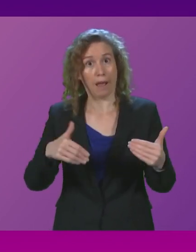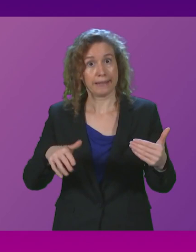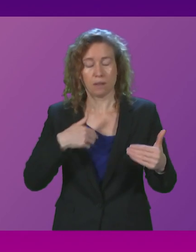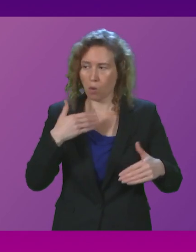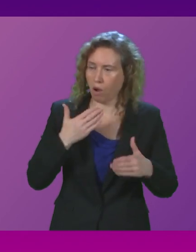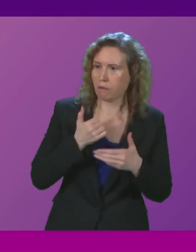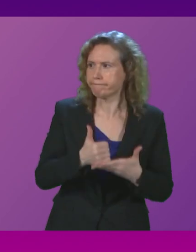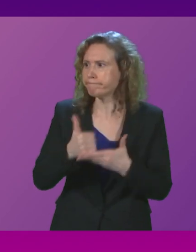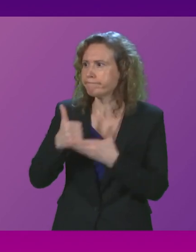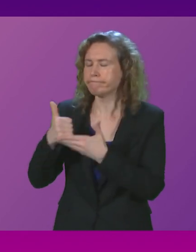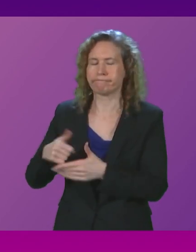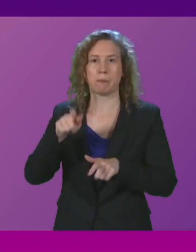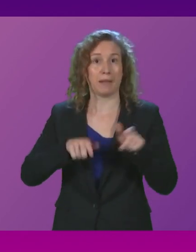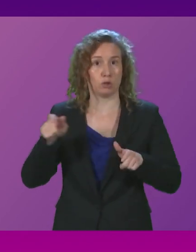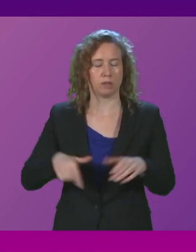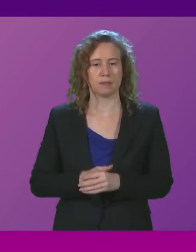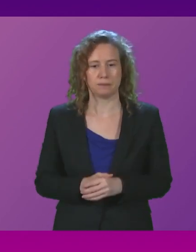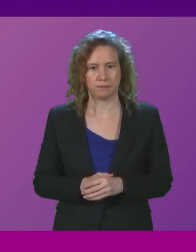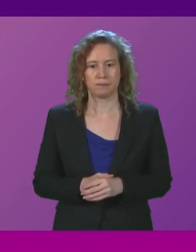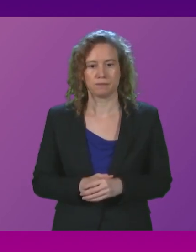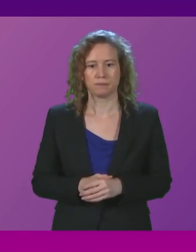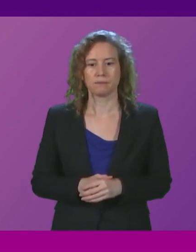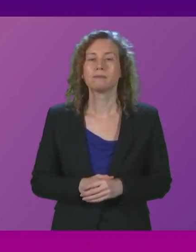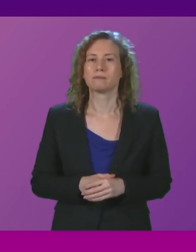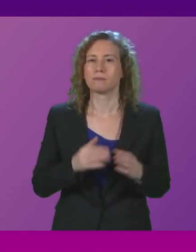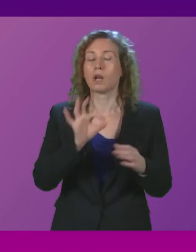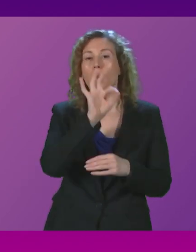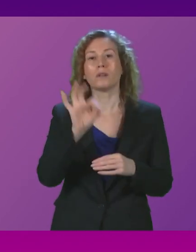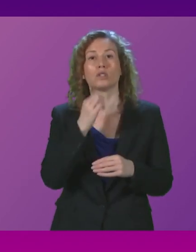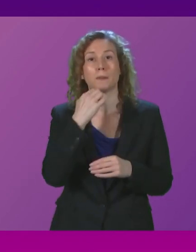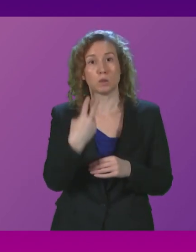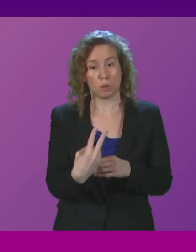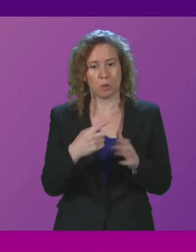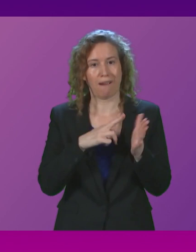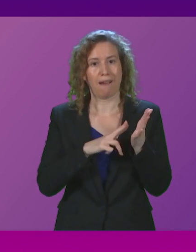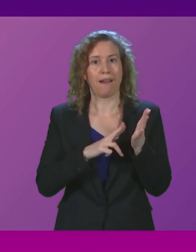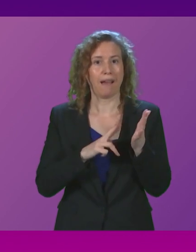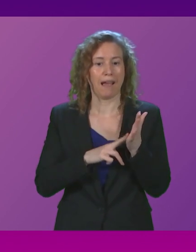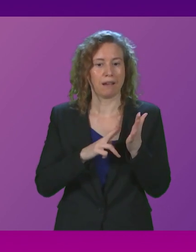who need treatment on the national health service.